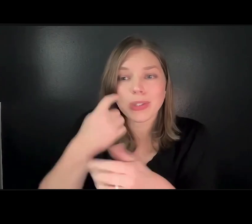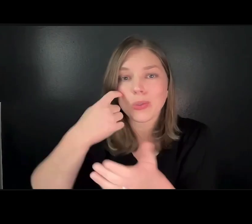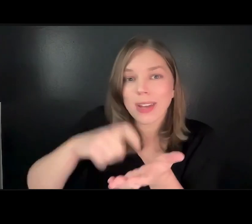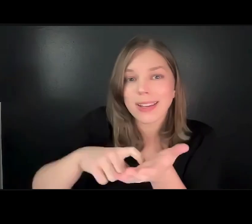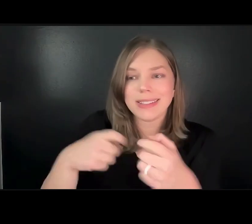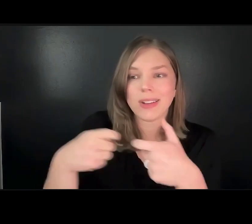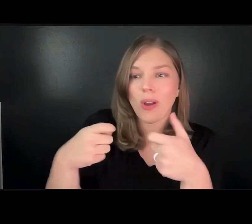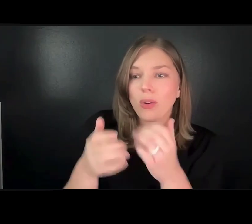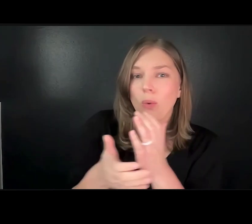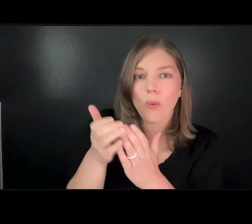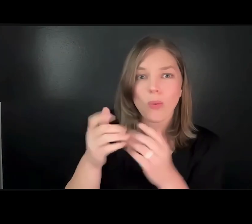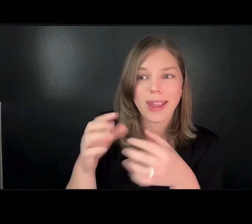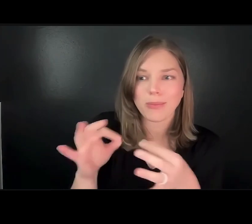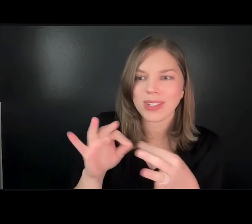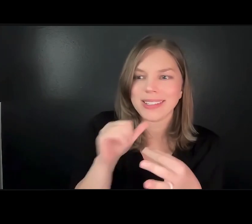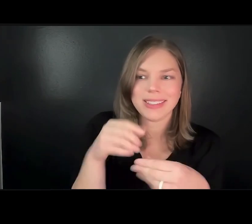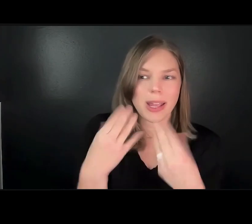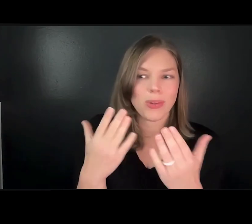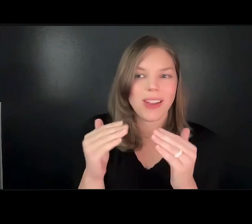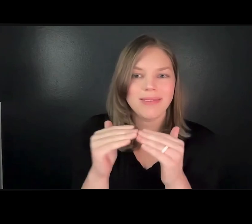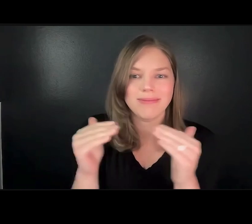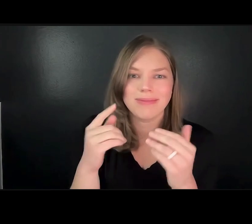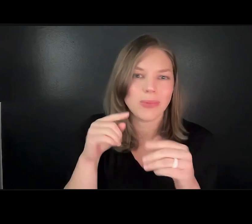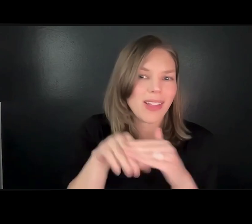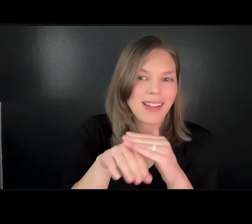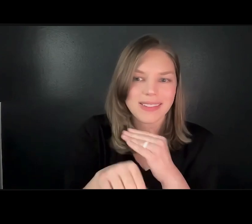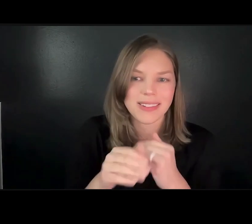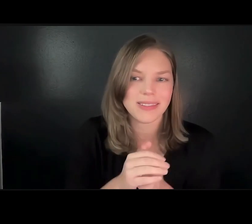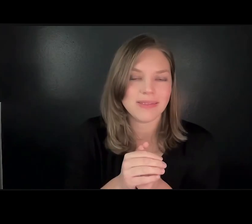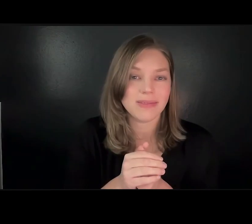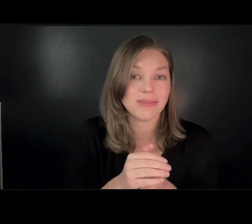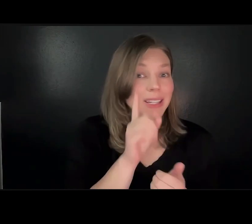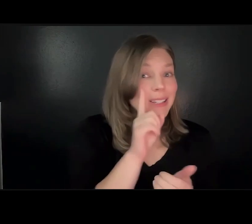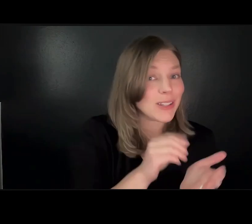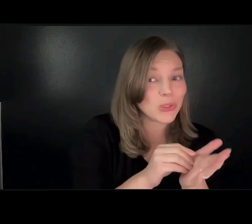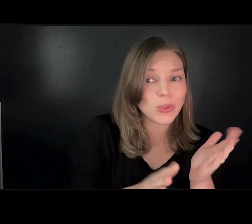They also want campuses to recognize that auto-captions do not provide equal access.